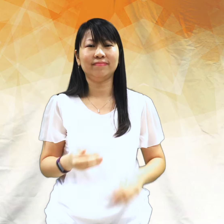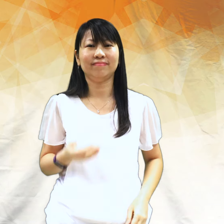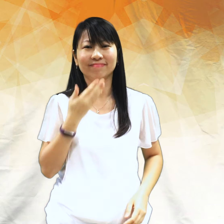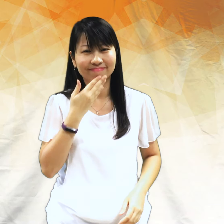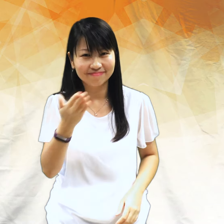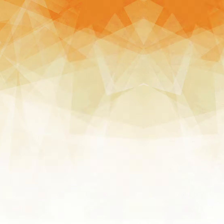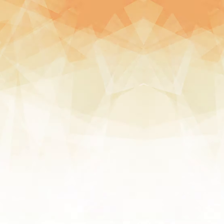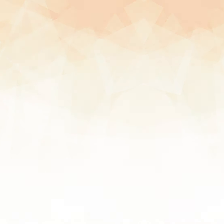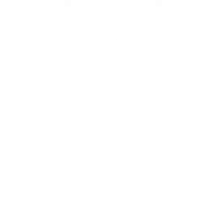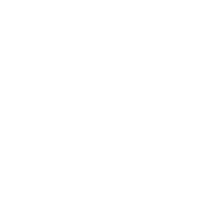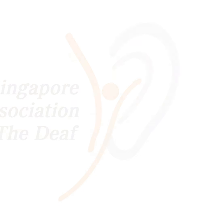Thank you.